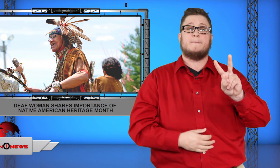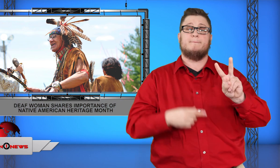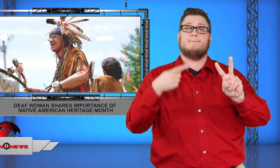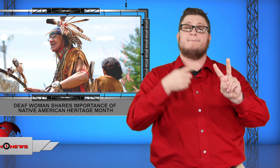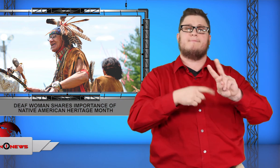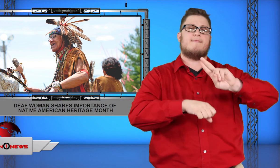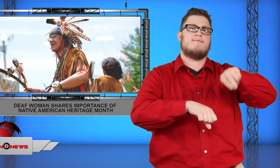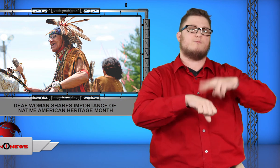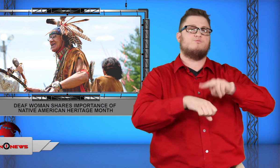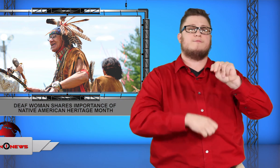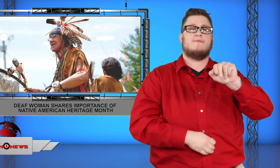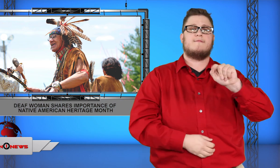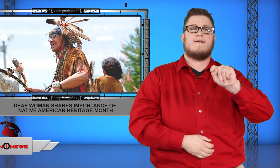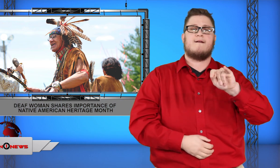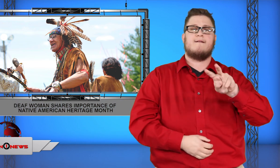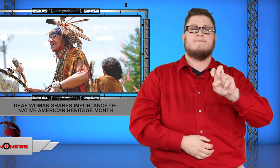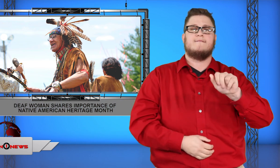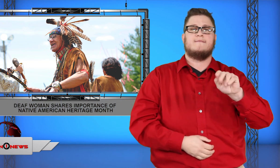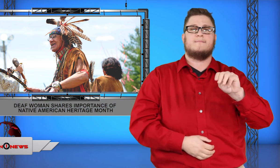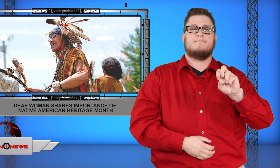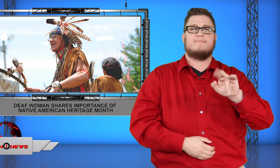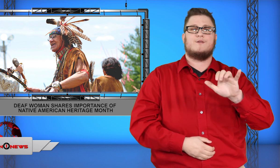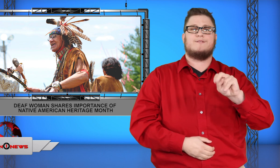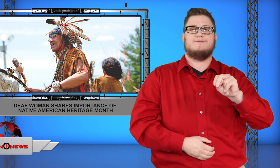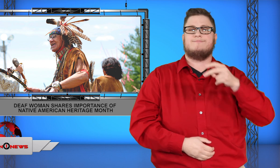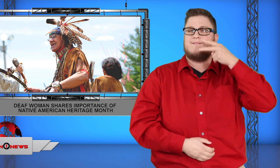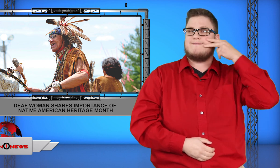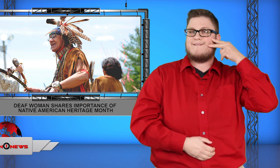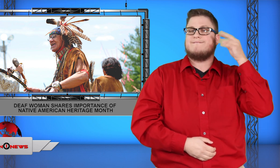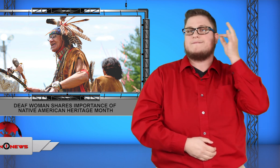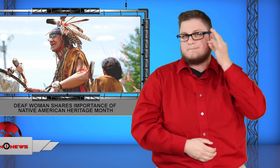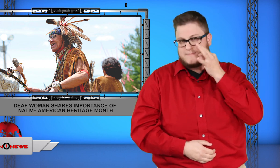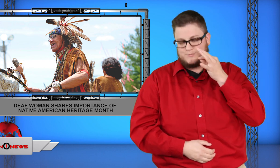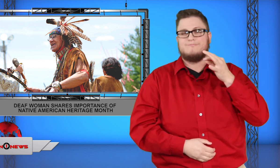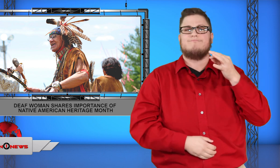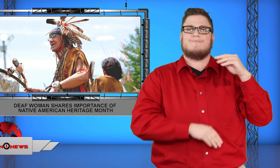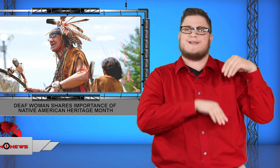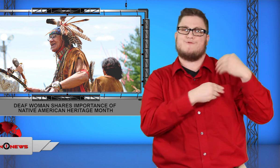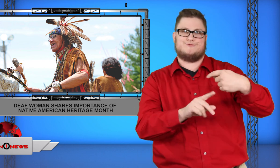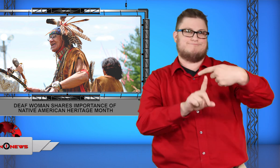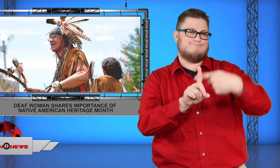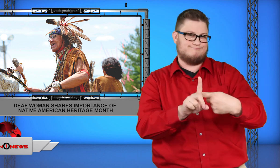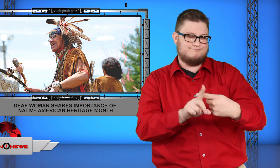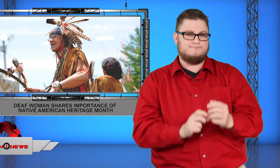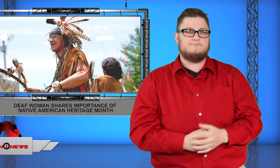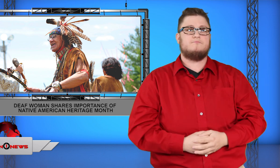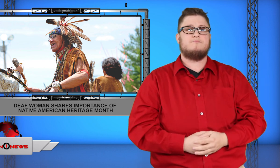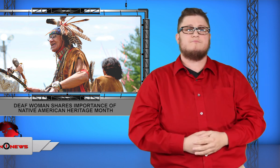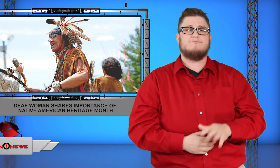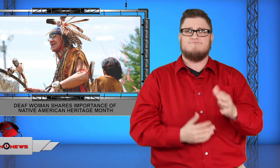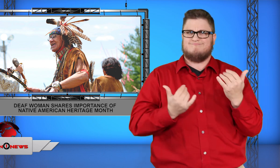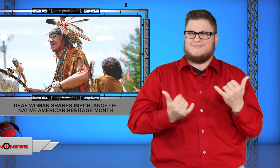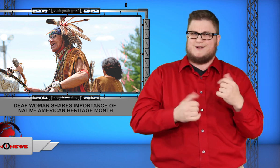November is National Native American Heritage month.